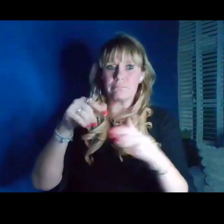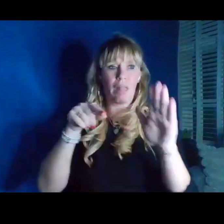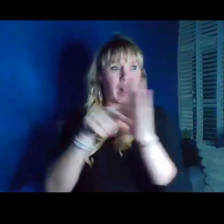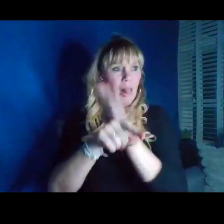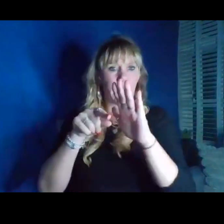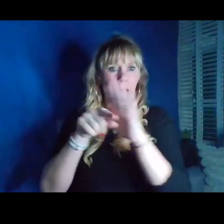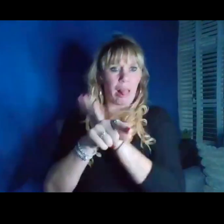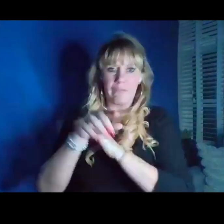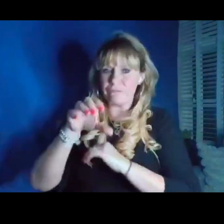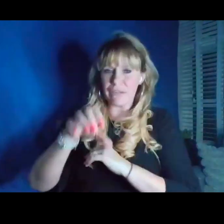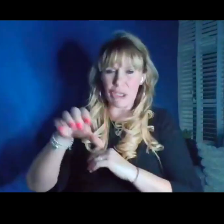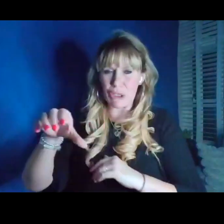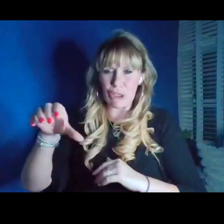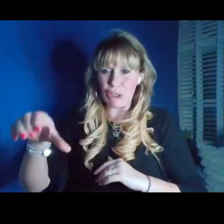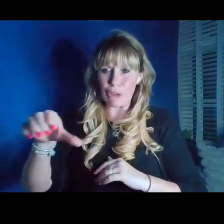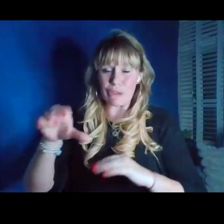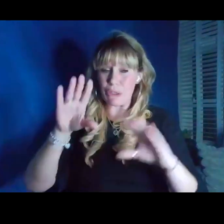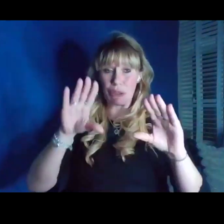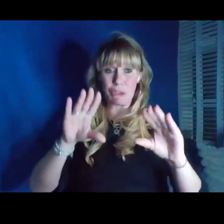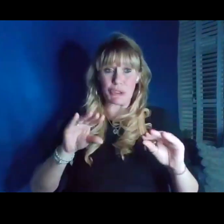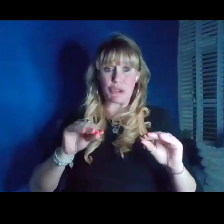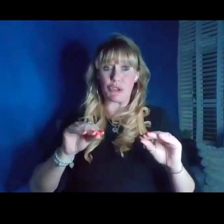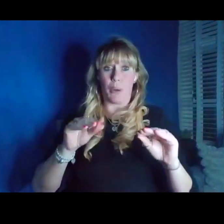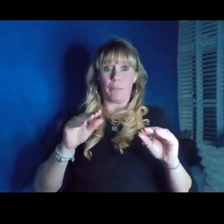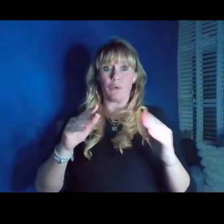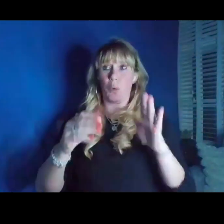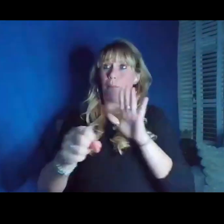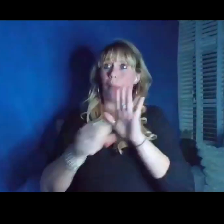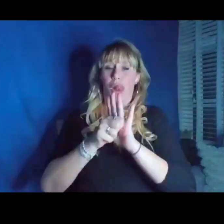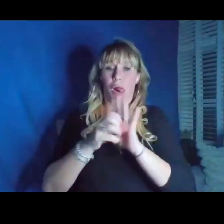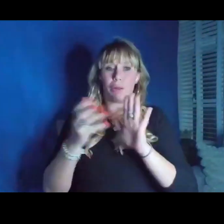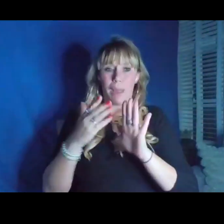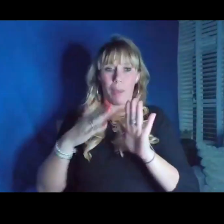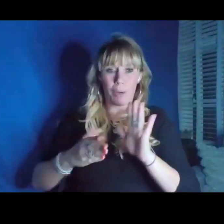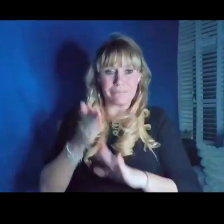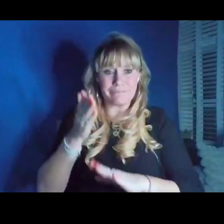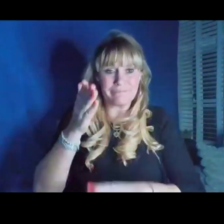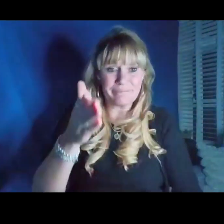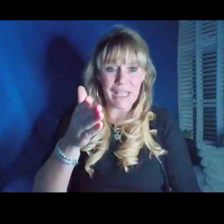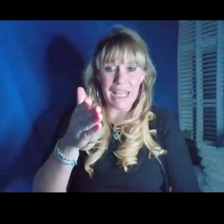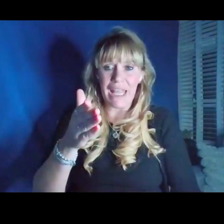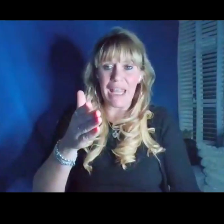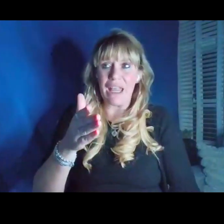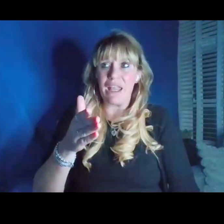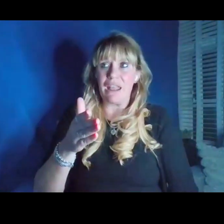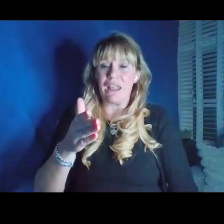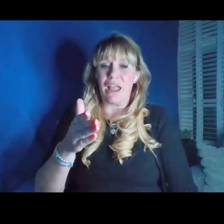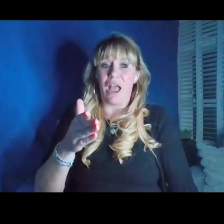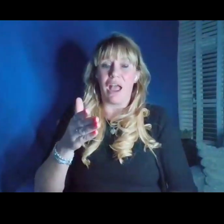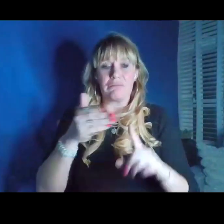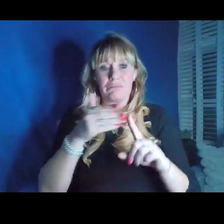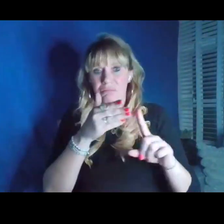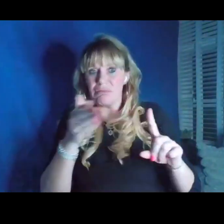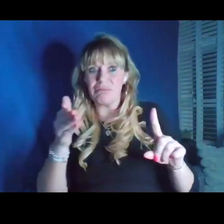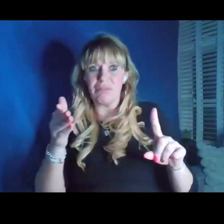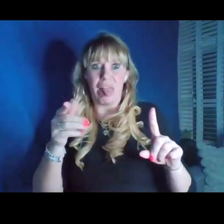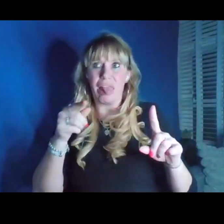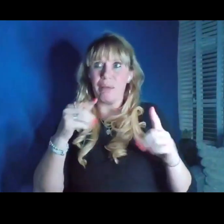wherever we wanted to go. Kept away from the big out there, kept from that space,